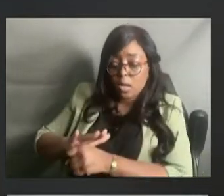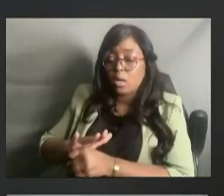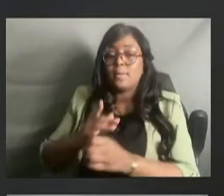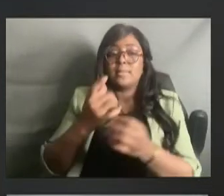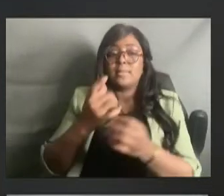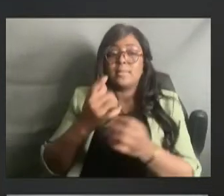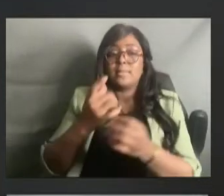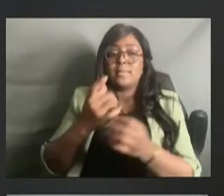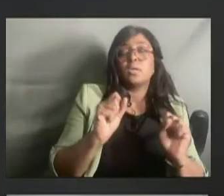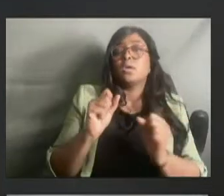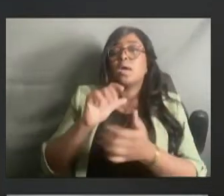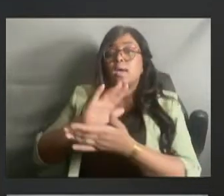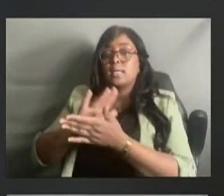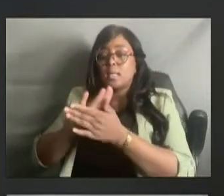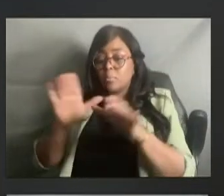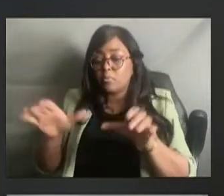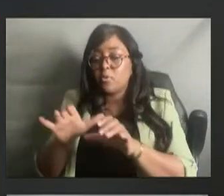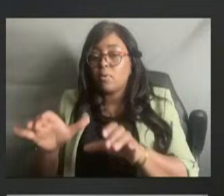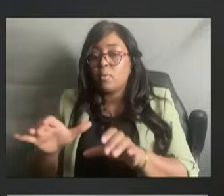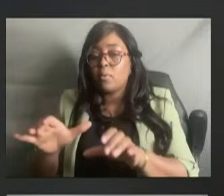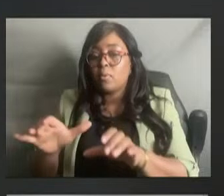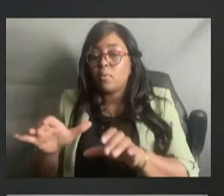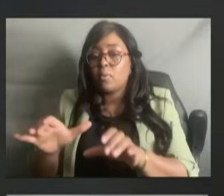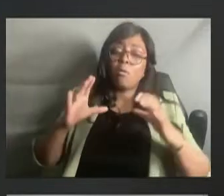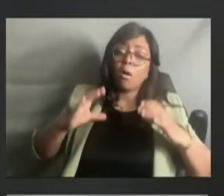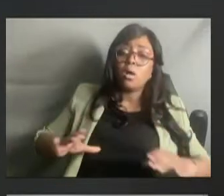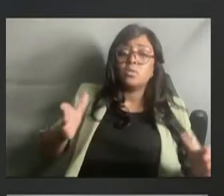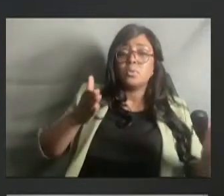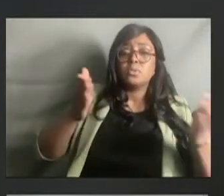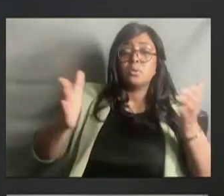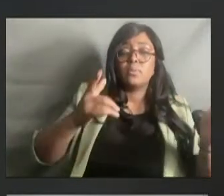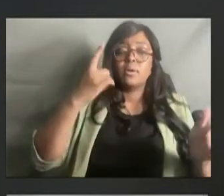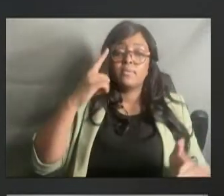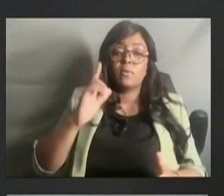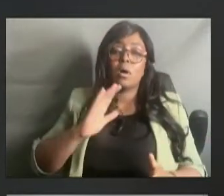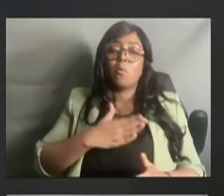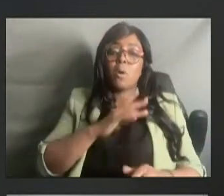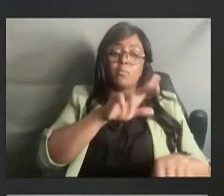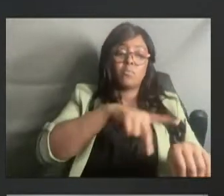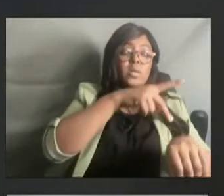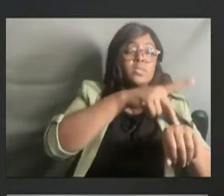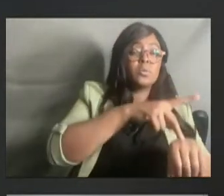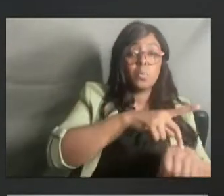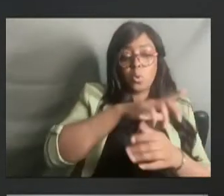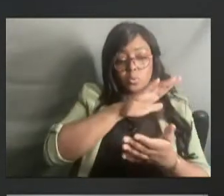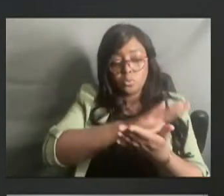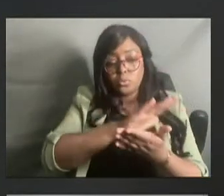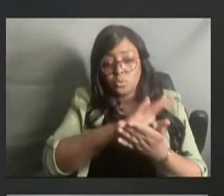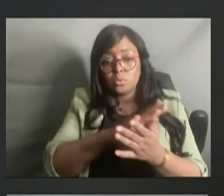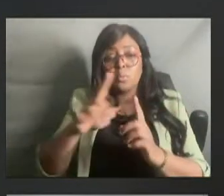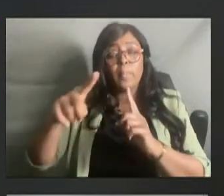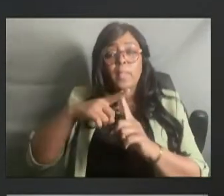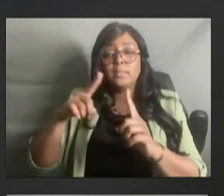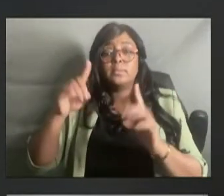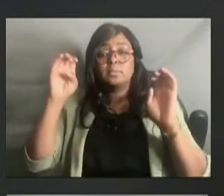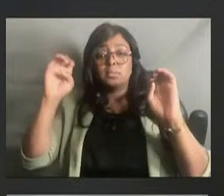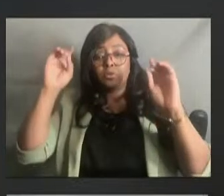whether it's safety or whether it's academic performance or